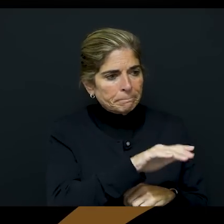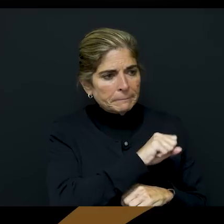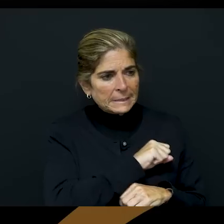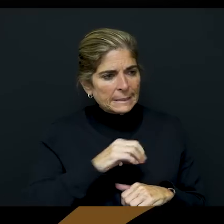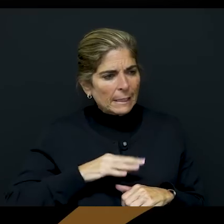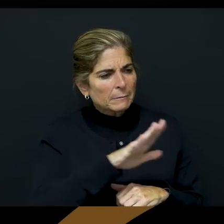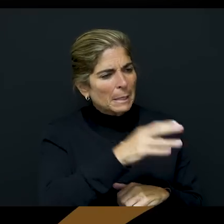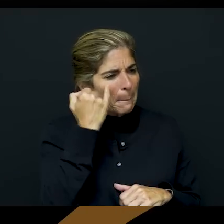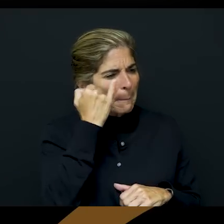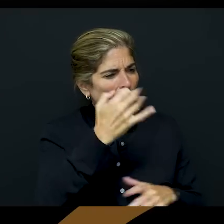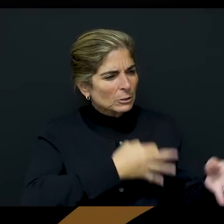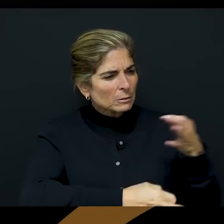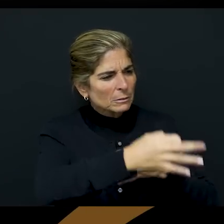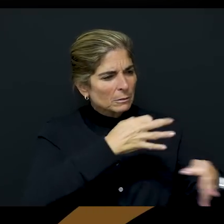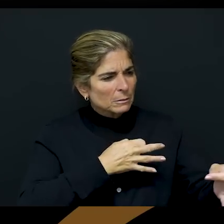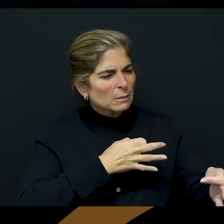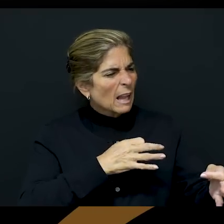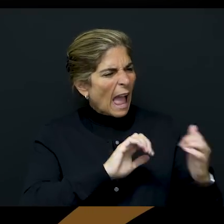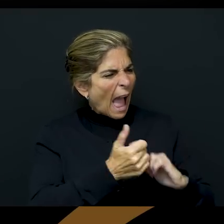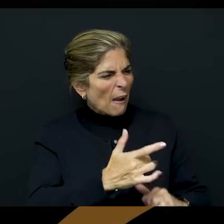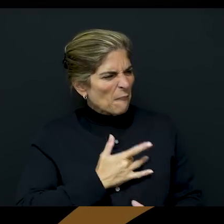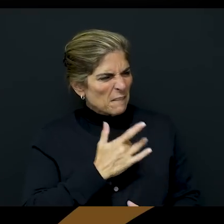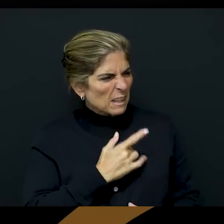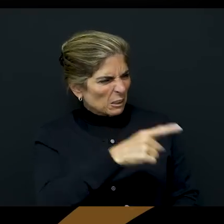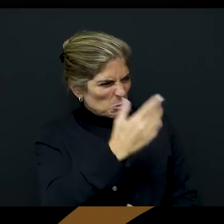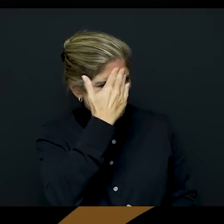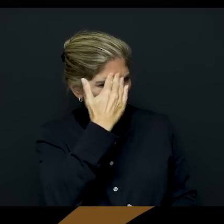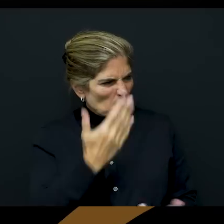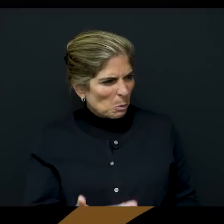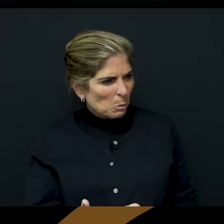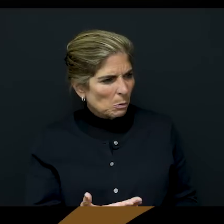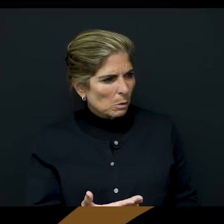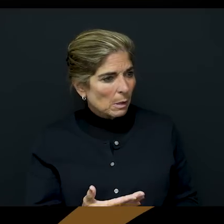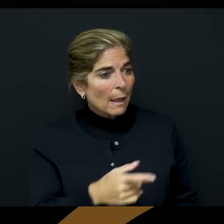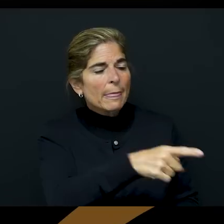I asked the staff, put yourself in my position. How do you think I'm feeling?